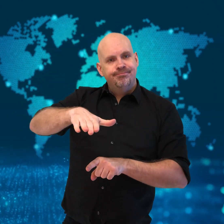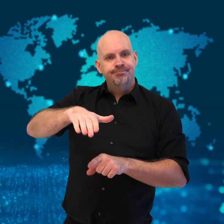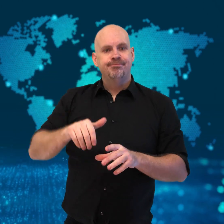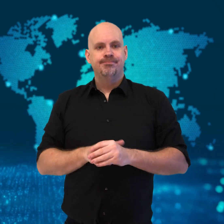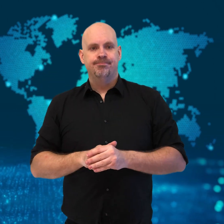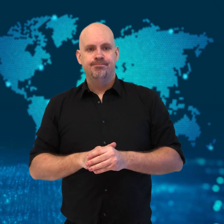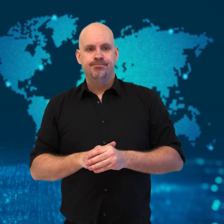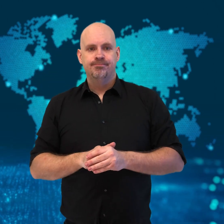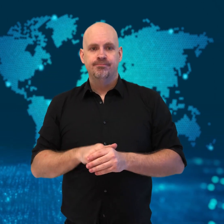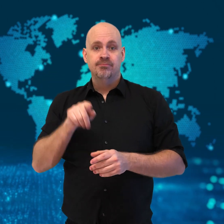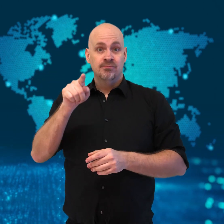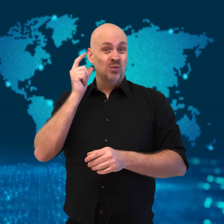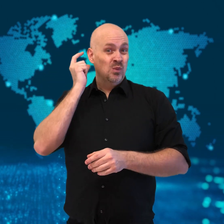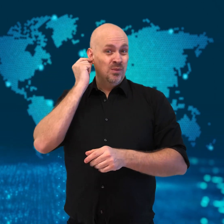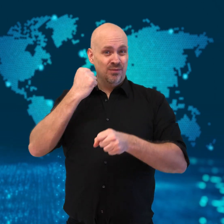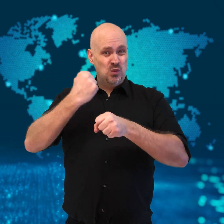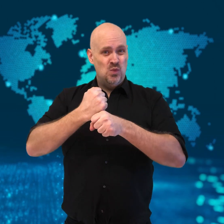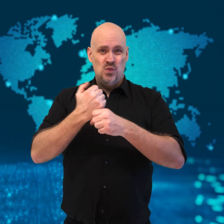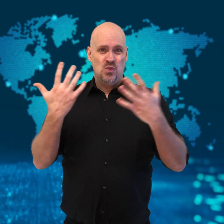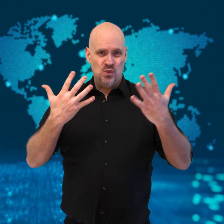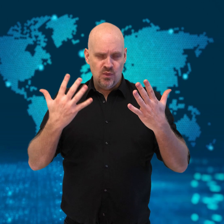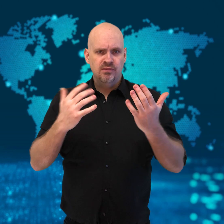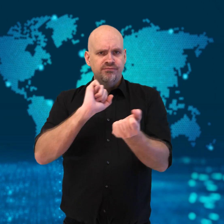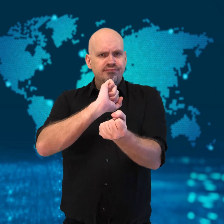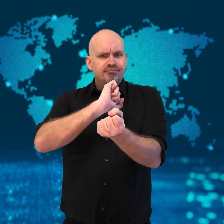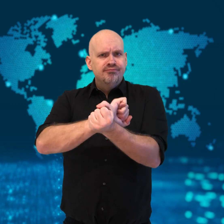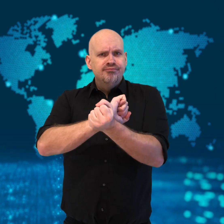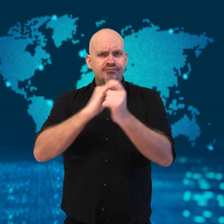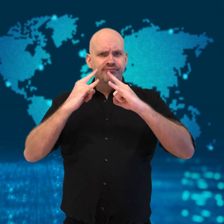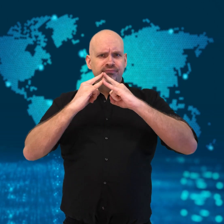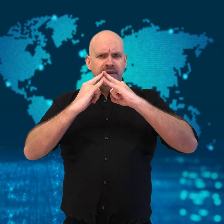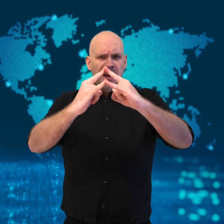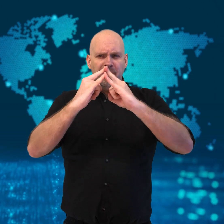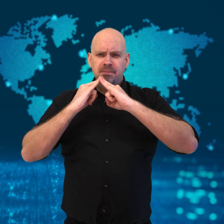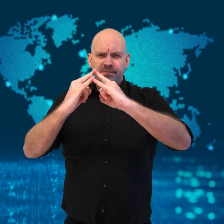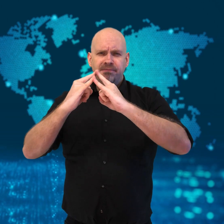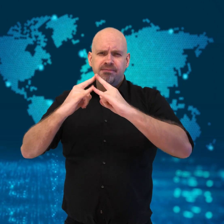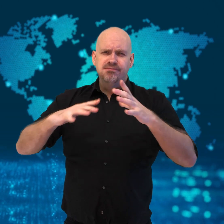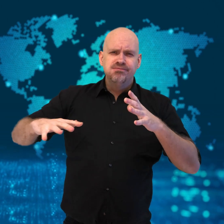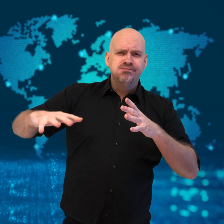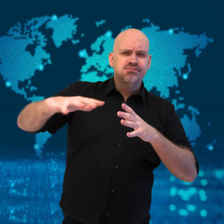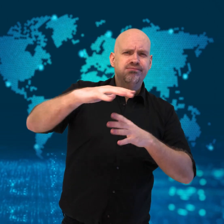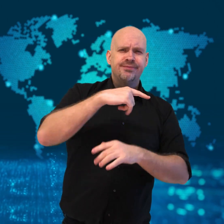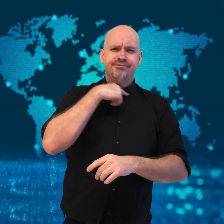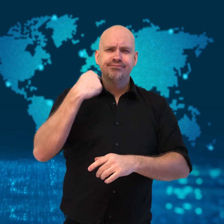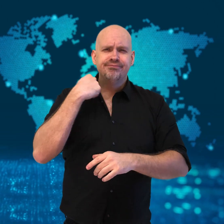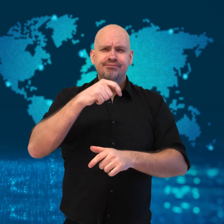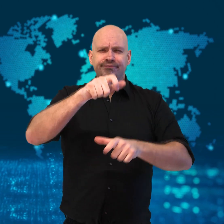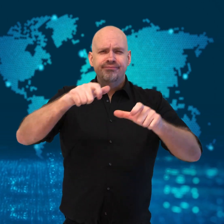Irmgard F was the secretary to the commandant at Stutthof,